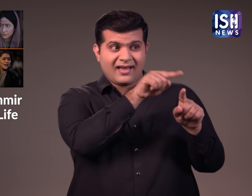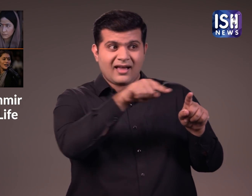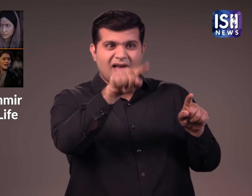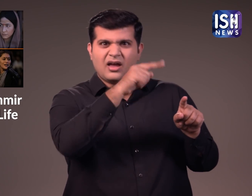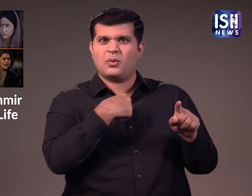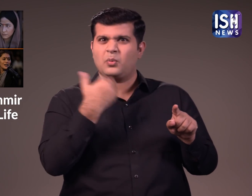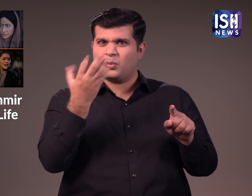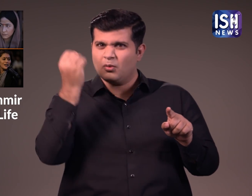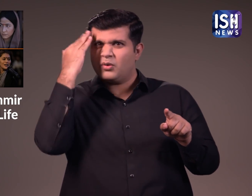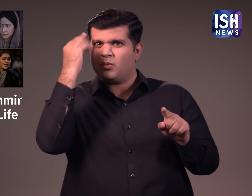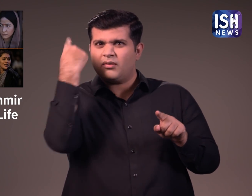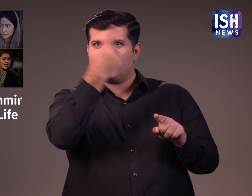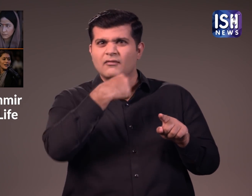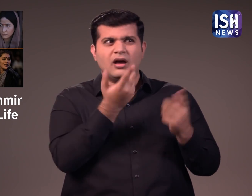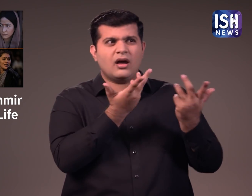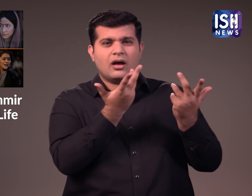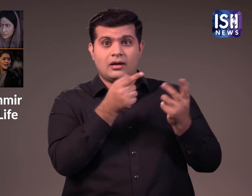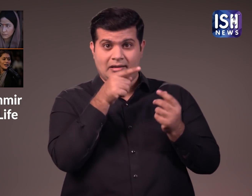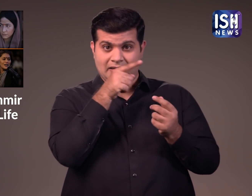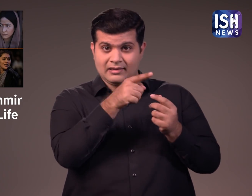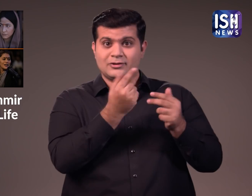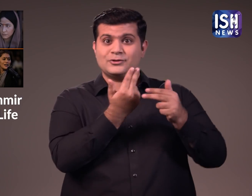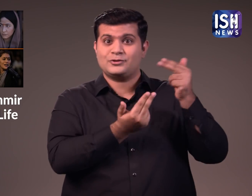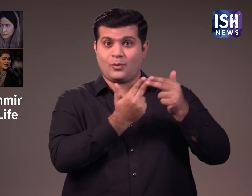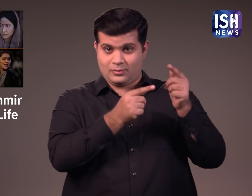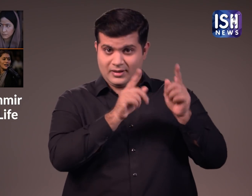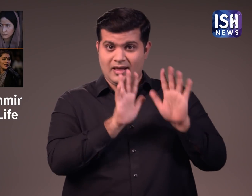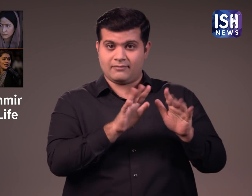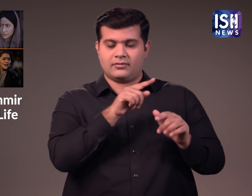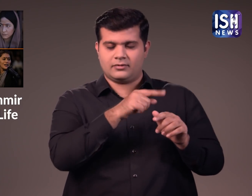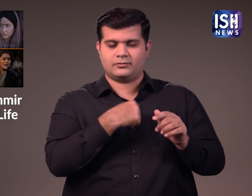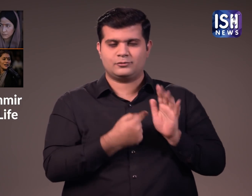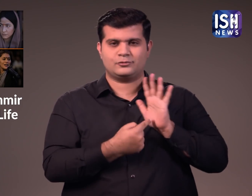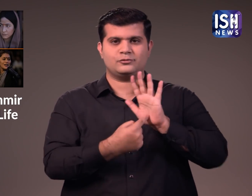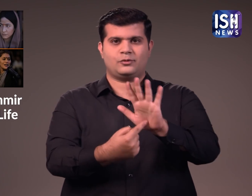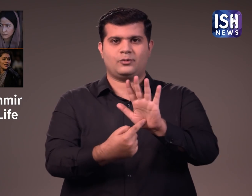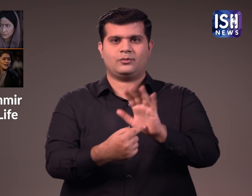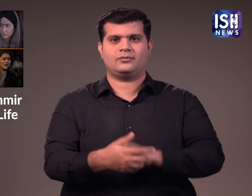I will now tell you about the real characters on who the story was based on.